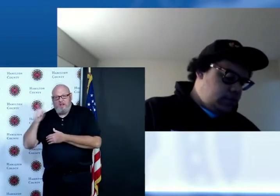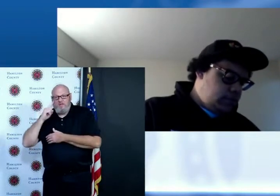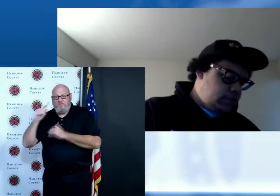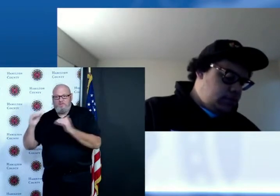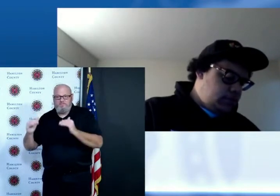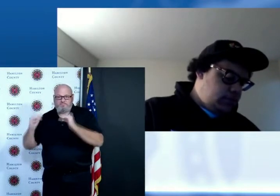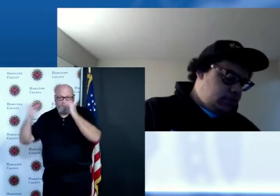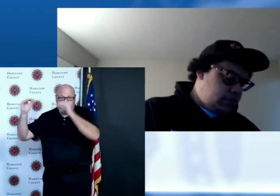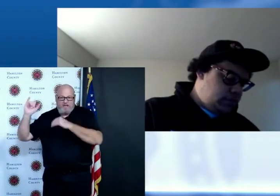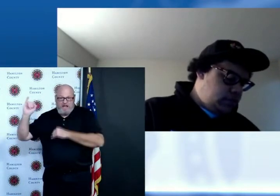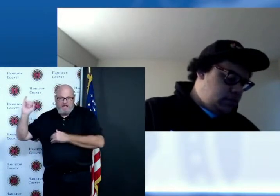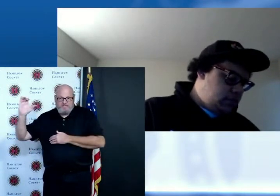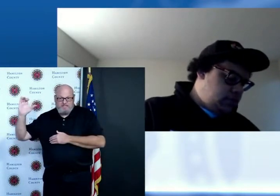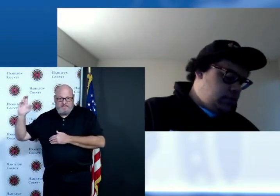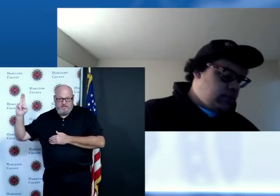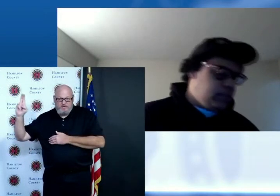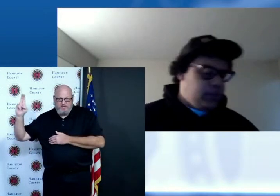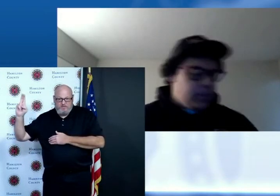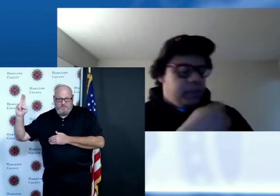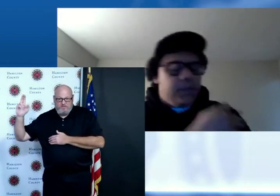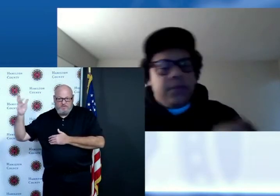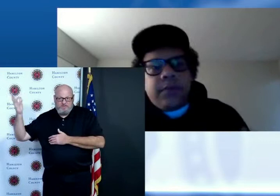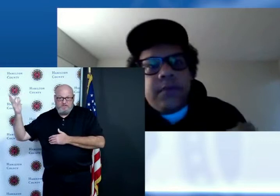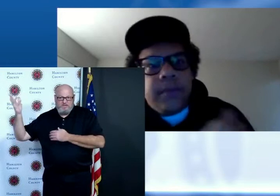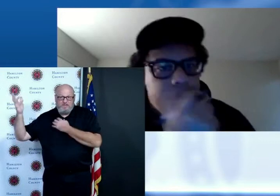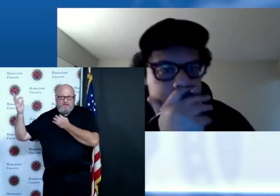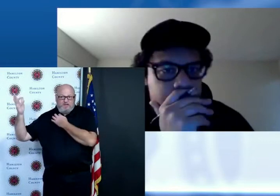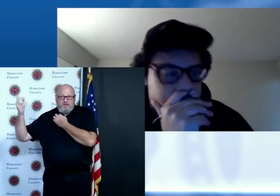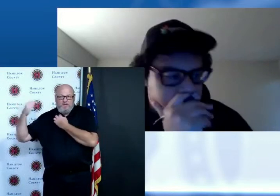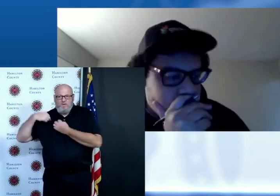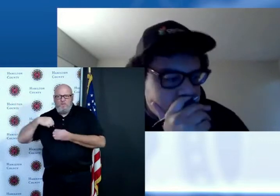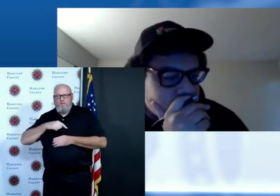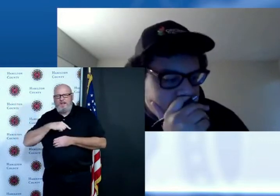many new techniques to help keep people healthy and out of the intensive care unit